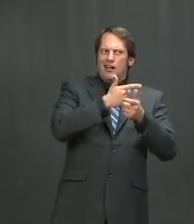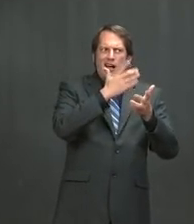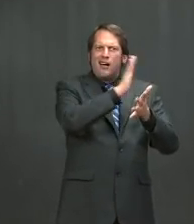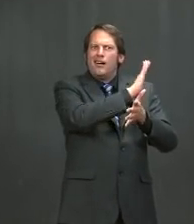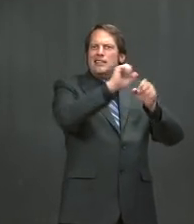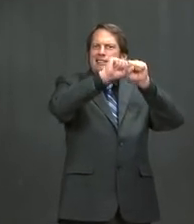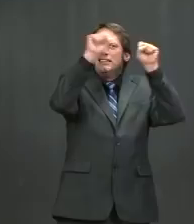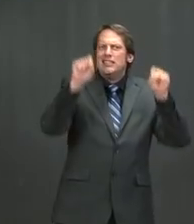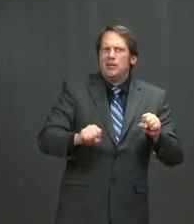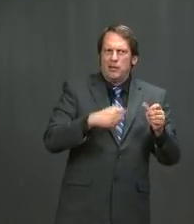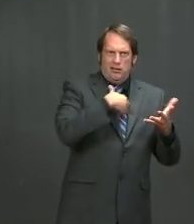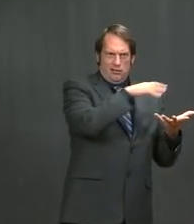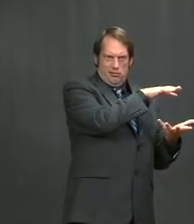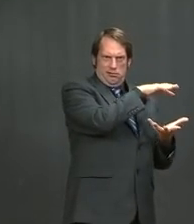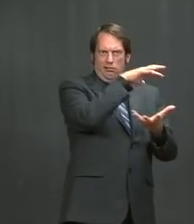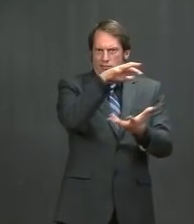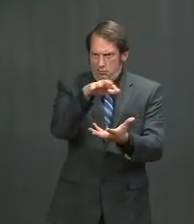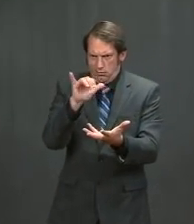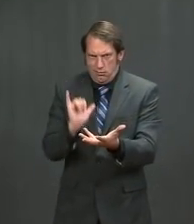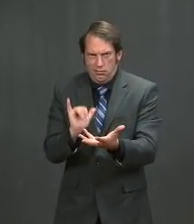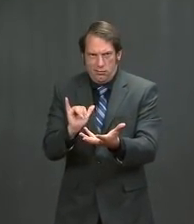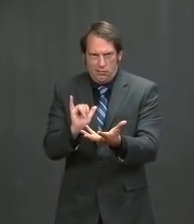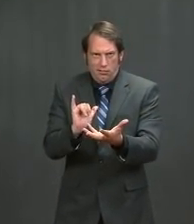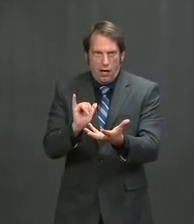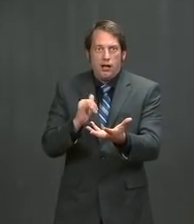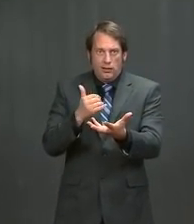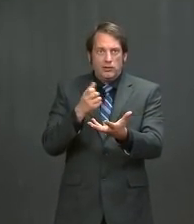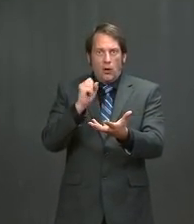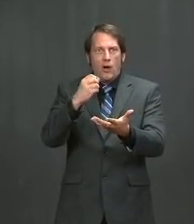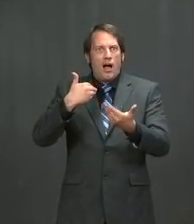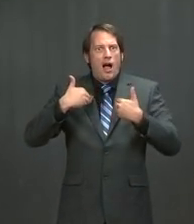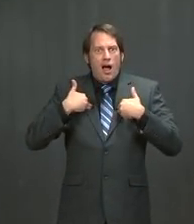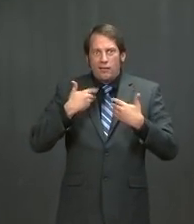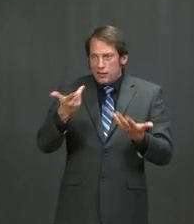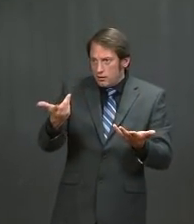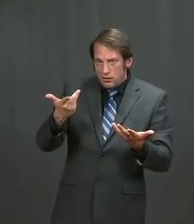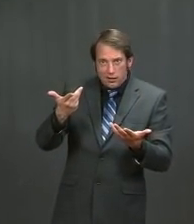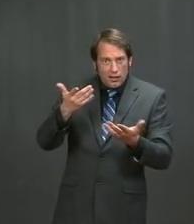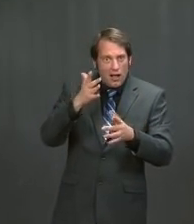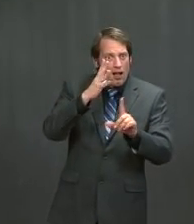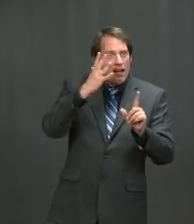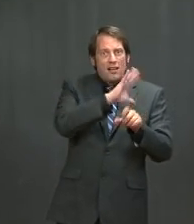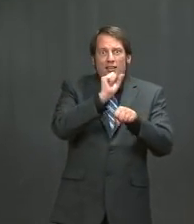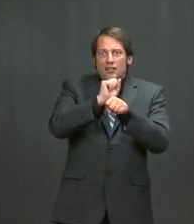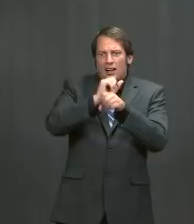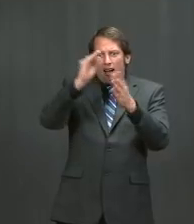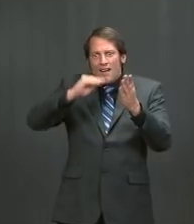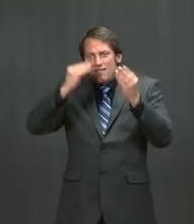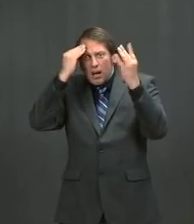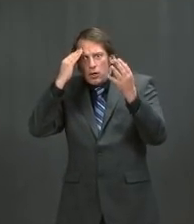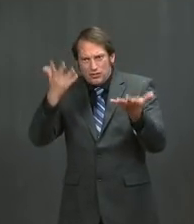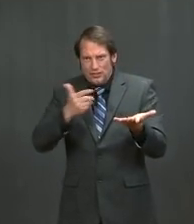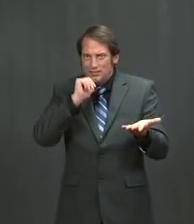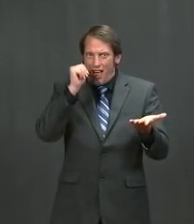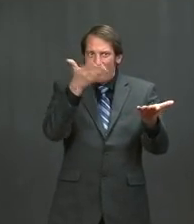but we didn't have all of the information that we needed. As you all know, we also don't have a budget director. We have not had a budget director confirmed.